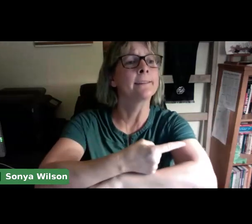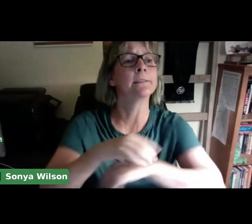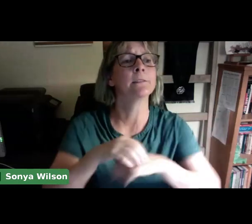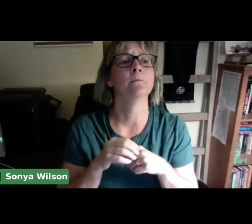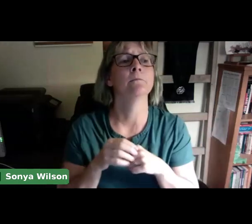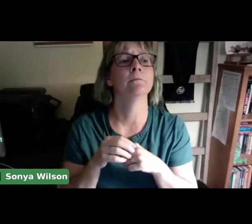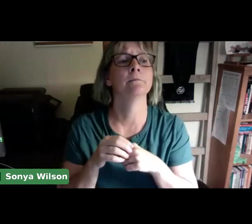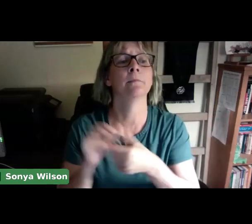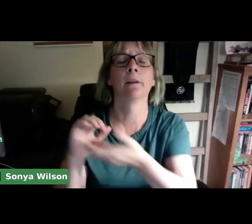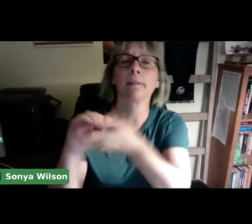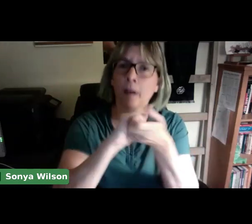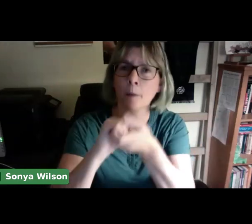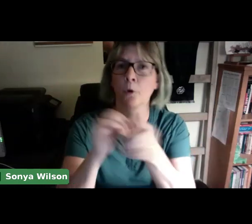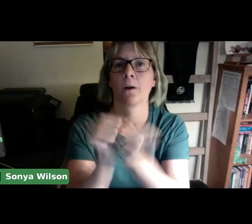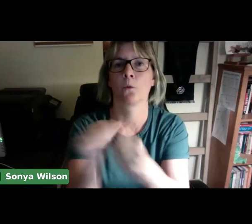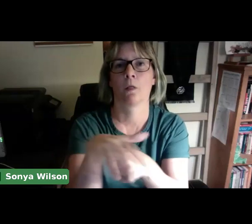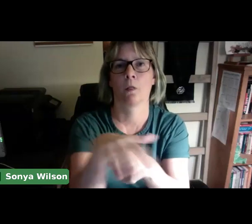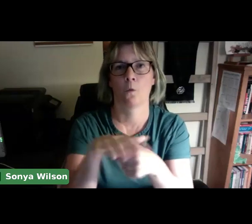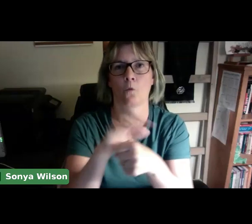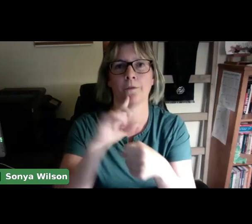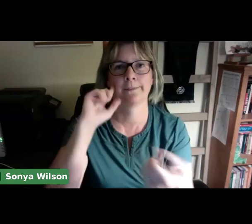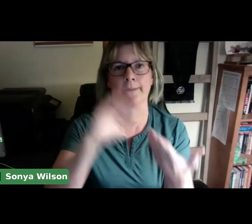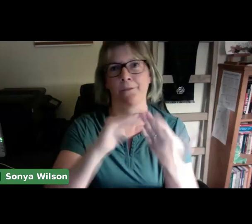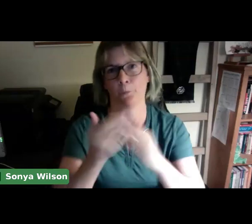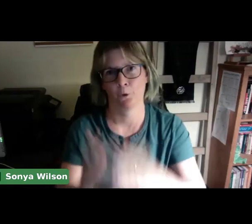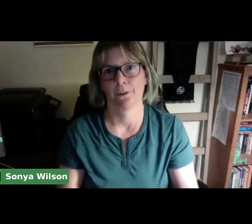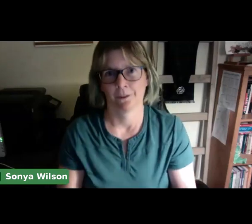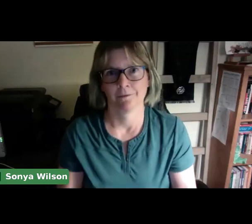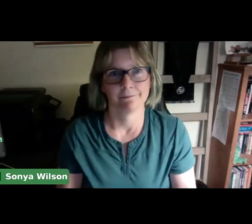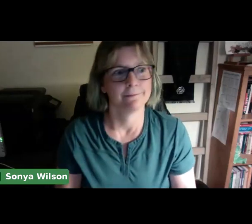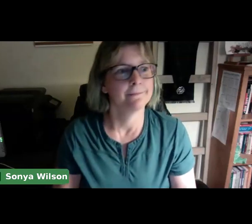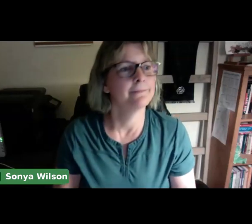Hosting an ASL climbing day is a great idea and then it's so important to collaborate